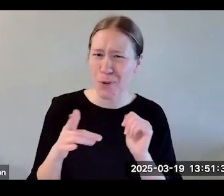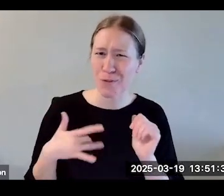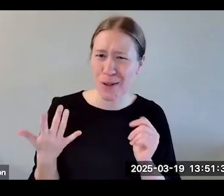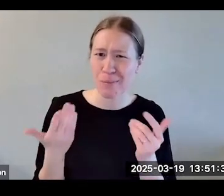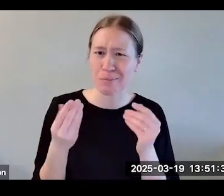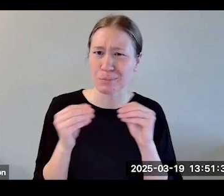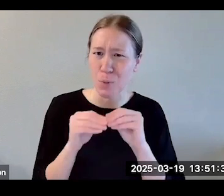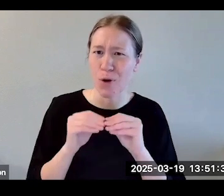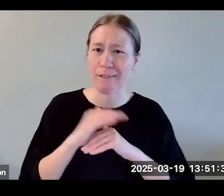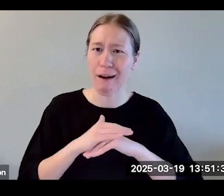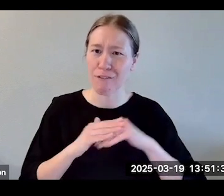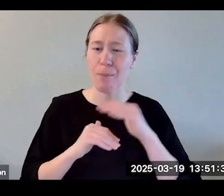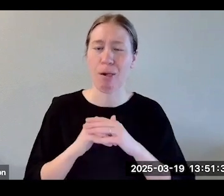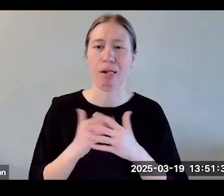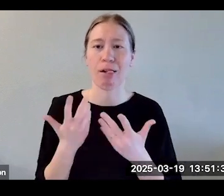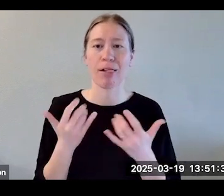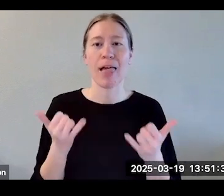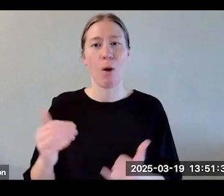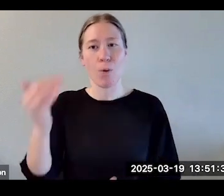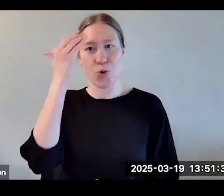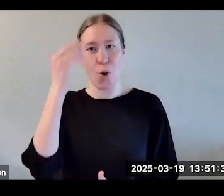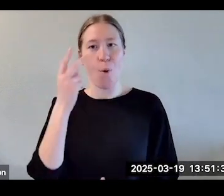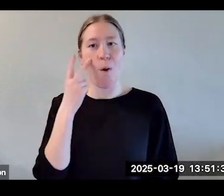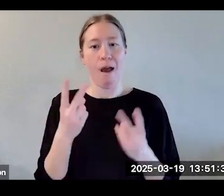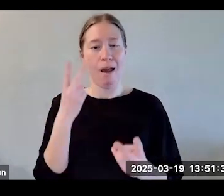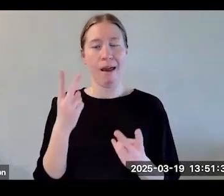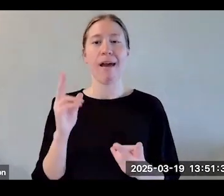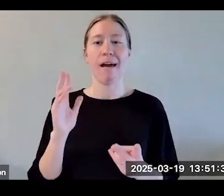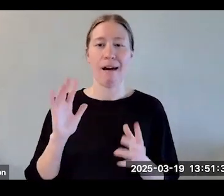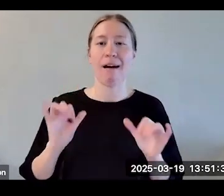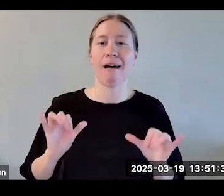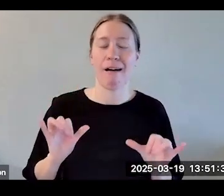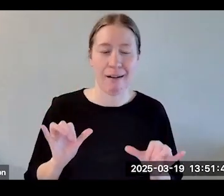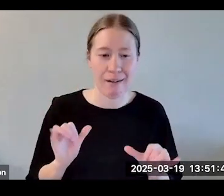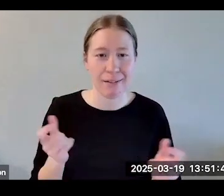now you've seen our demo today. And third and final general tip